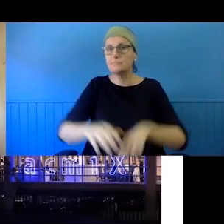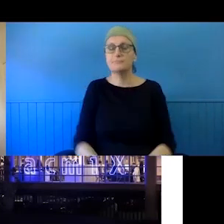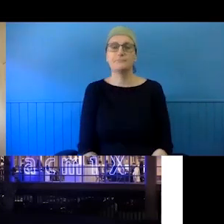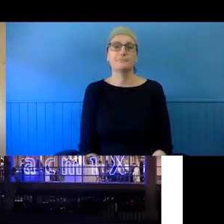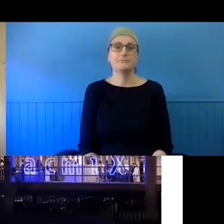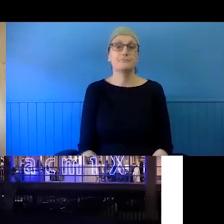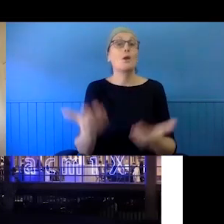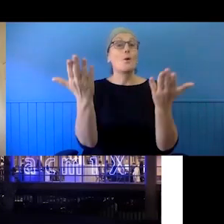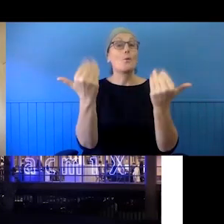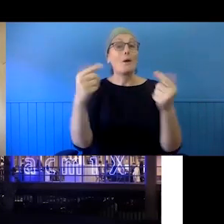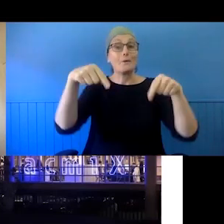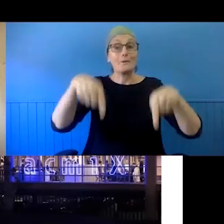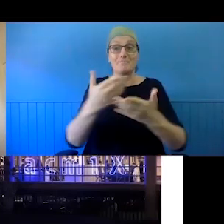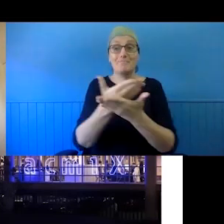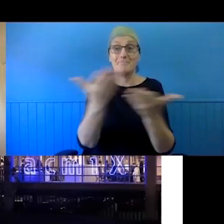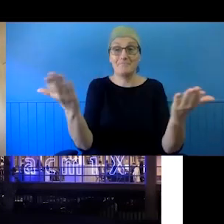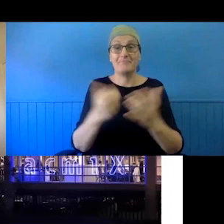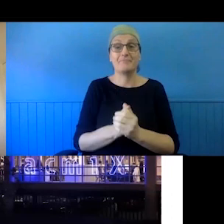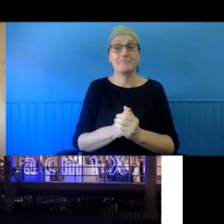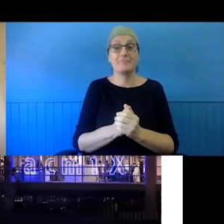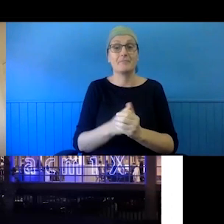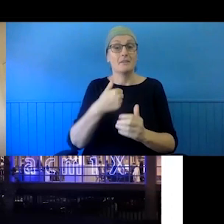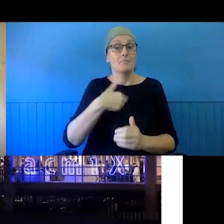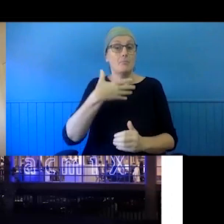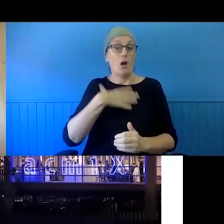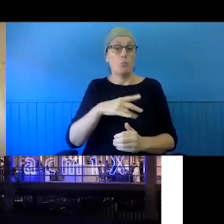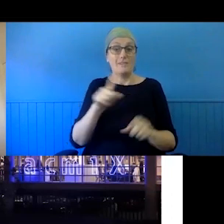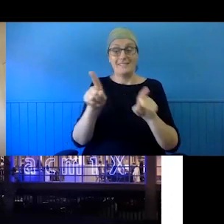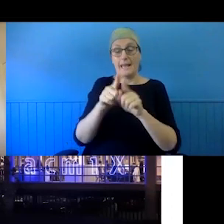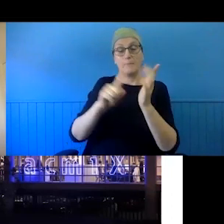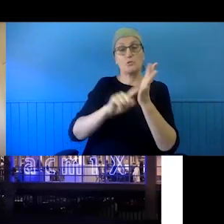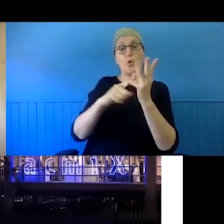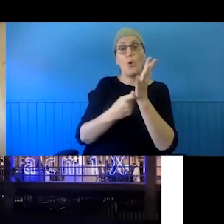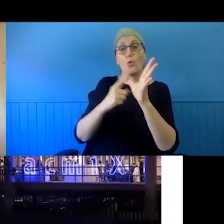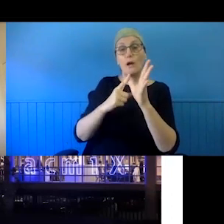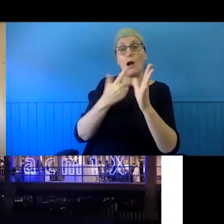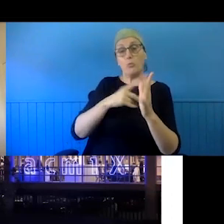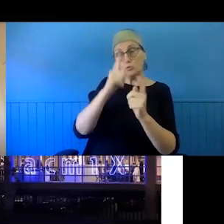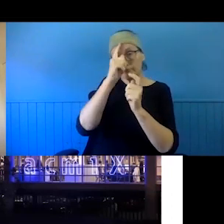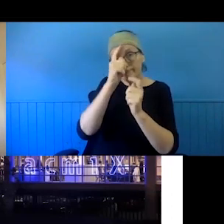join Laura by also paying my respects to Elders past, present and